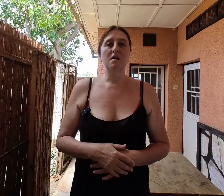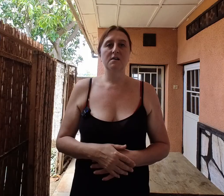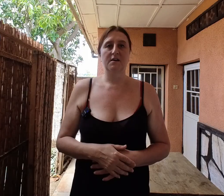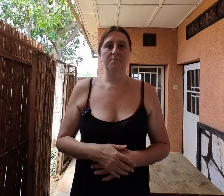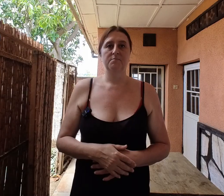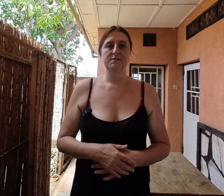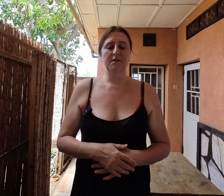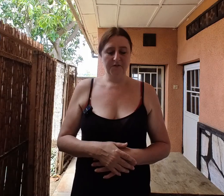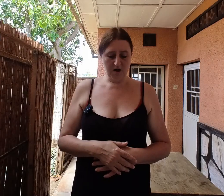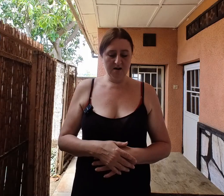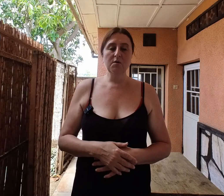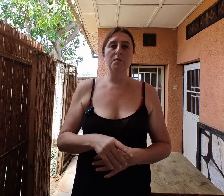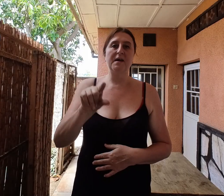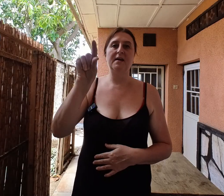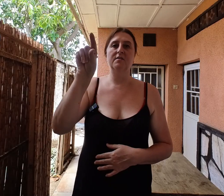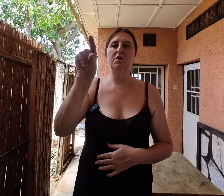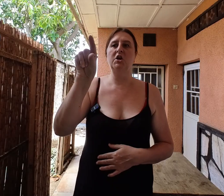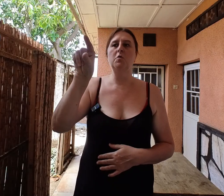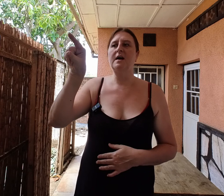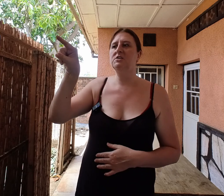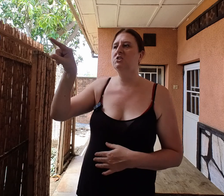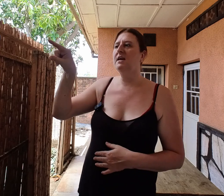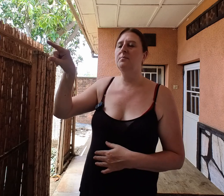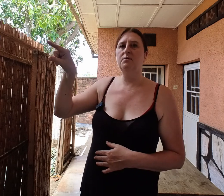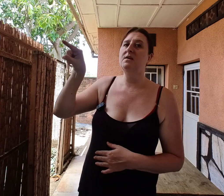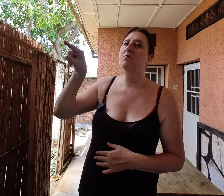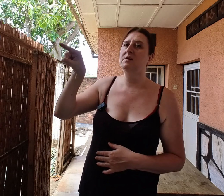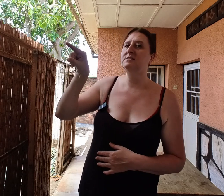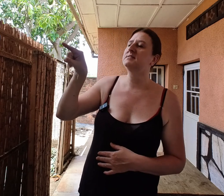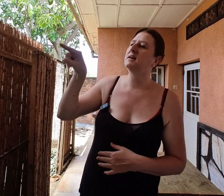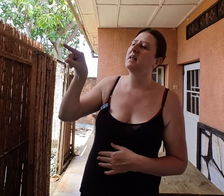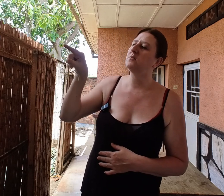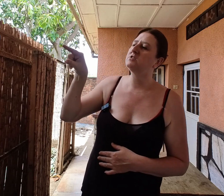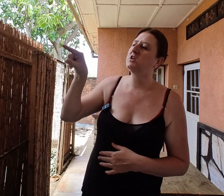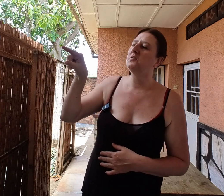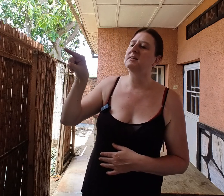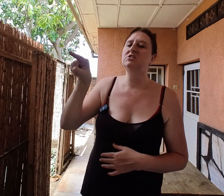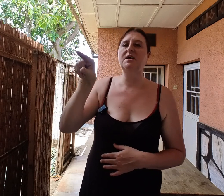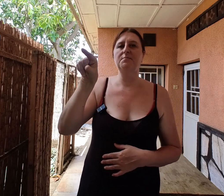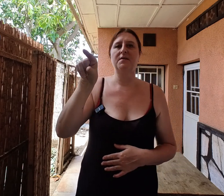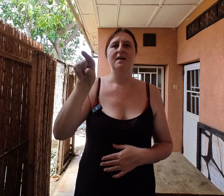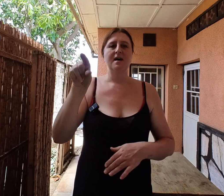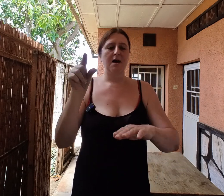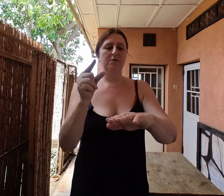Ghana. So, for Ghana we're making the Q handshape, the Rwandan Sign Language Q handshape. And